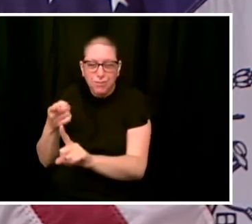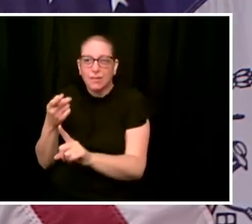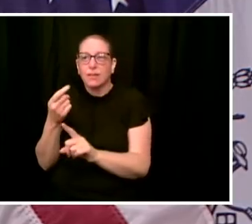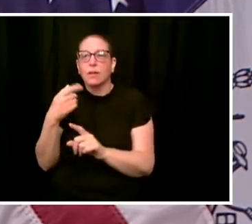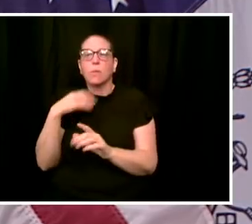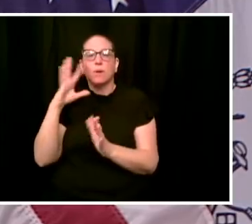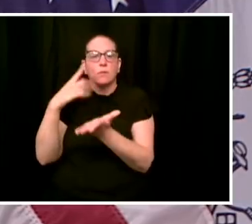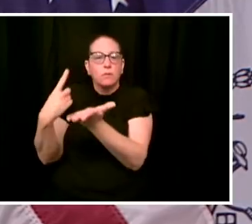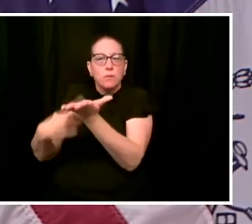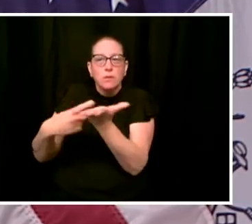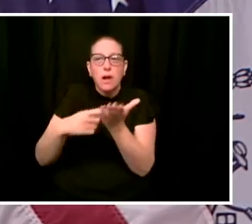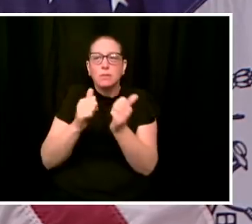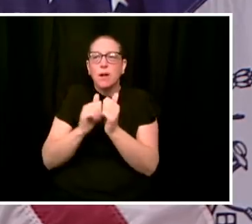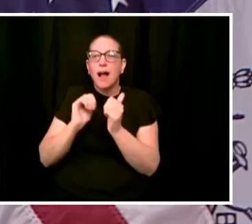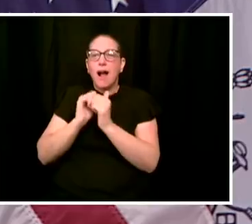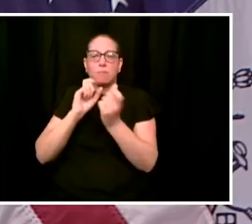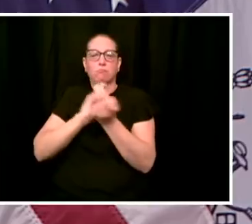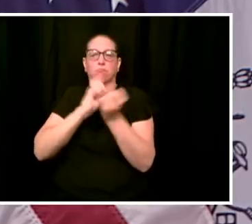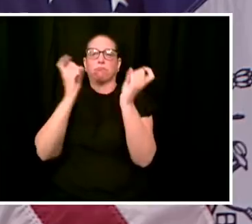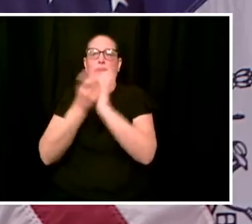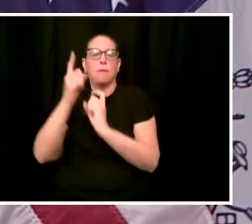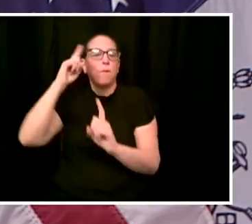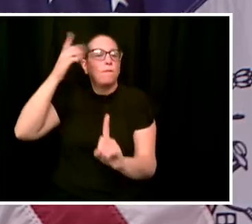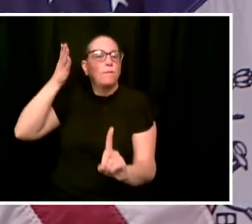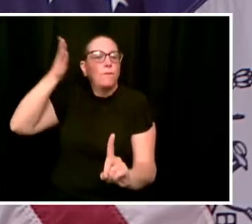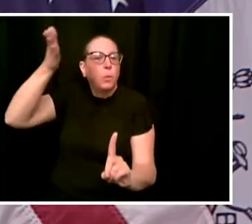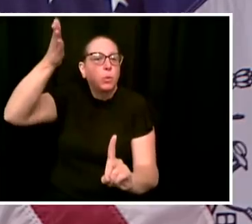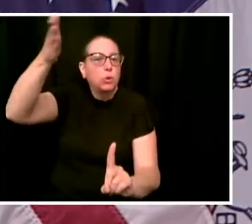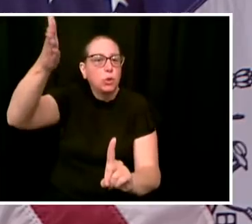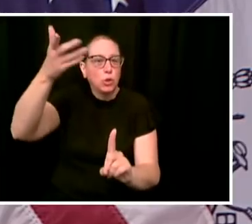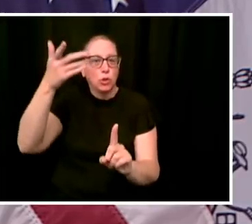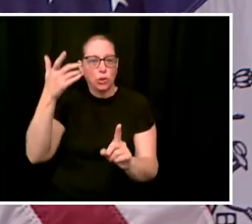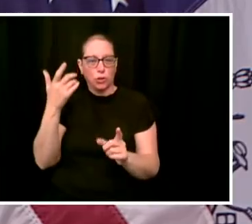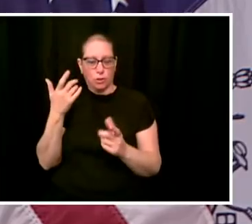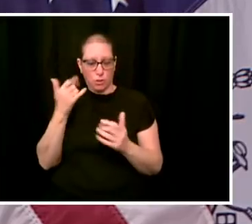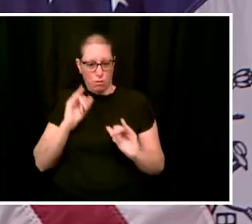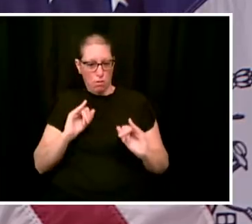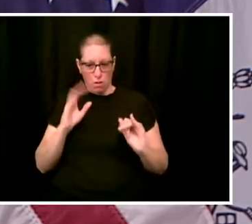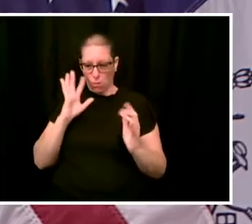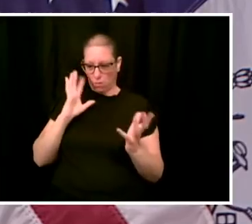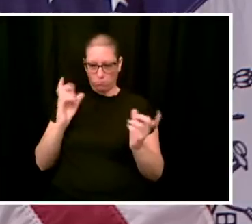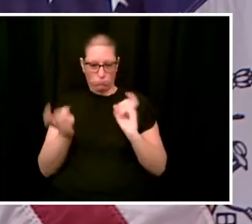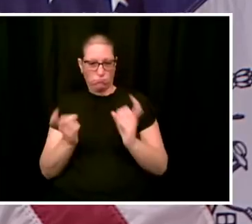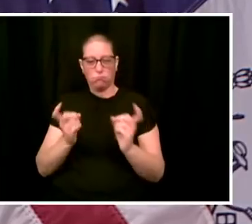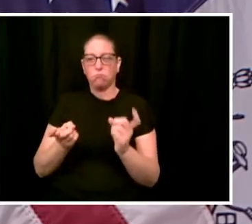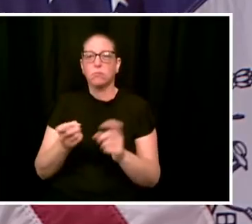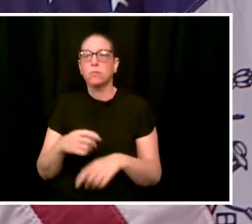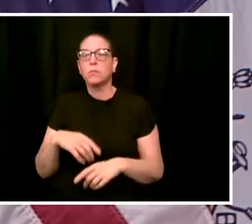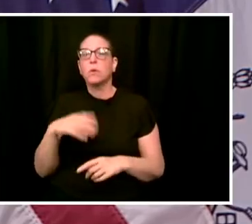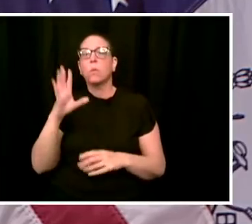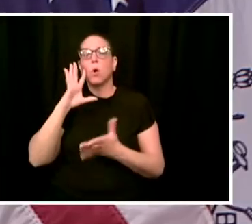RESTART, RECOVY,ER LESSONS LEARNED, PAINFUL LESSONS, THISNG